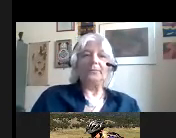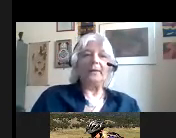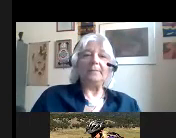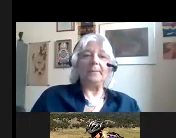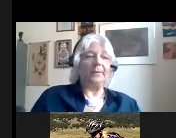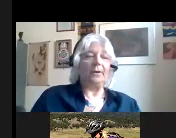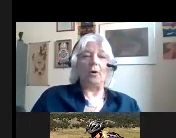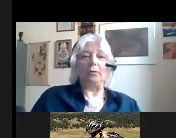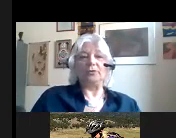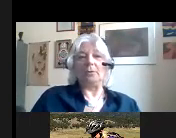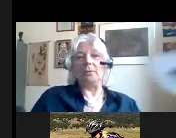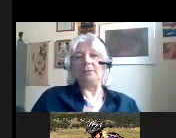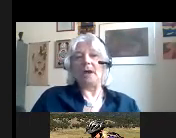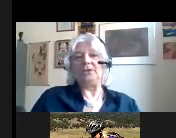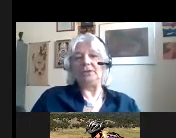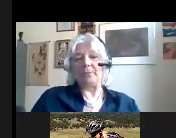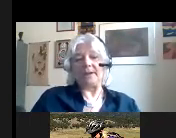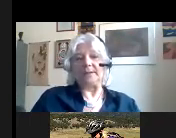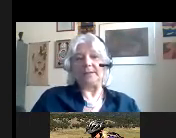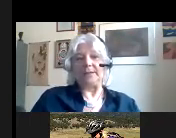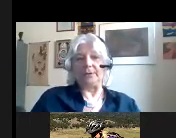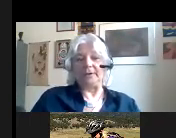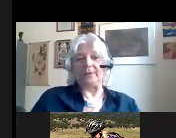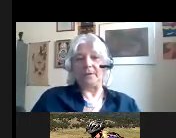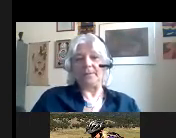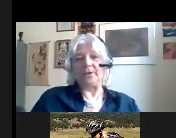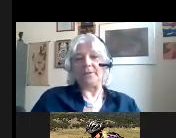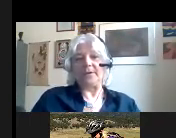So, responding by putting cultural knowledge into practice and learning from the community and